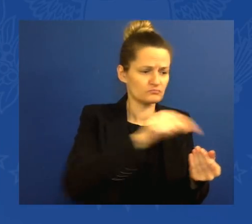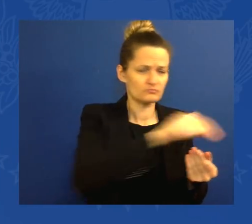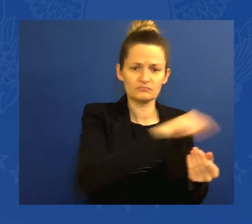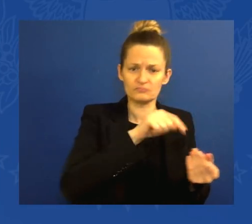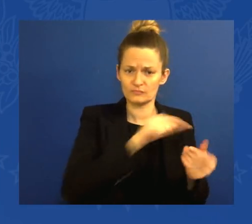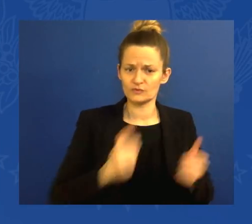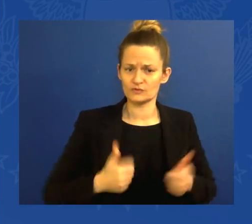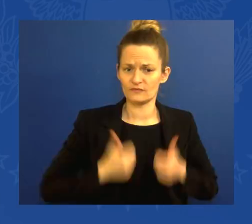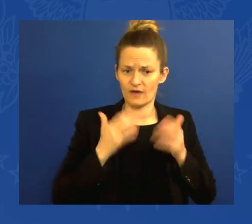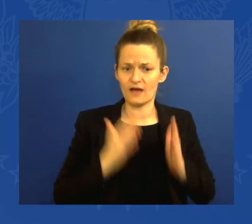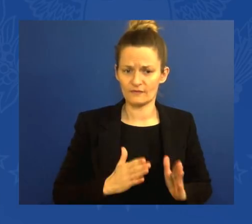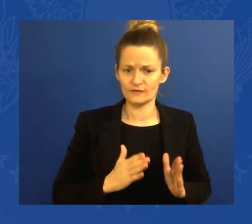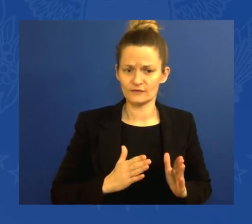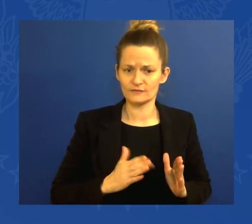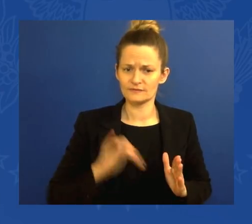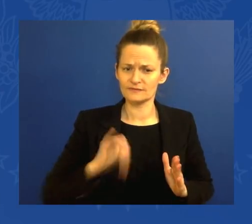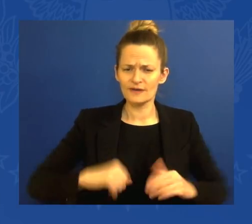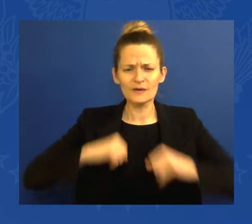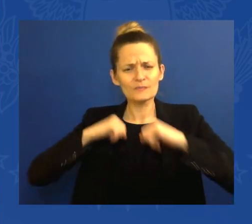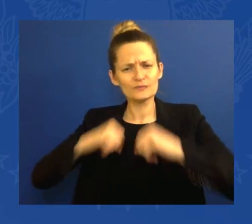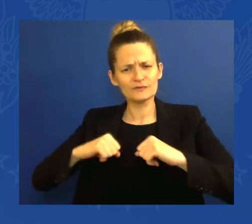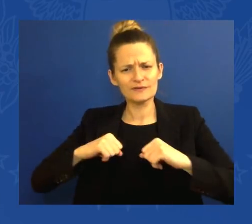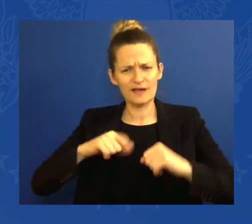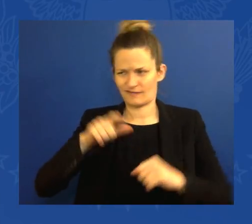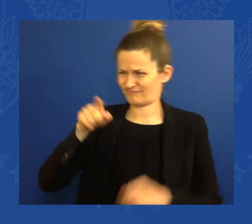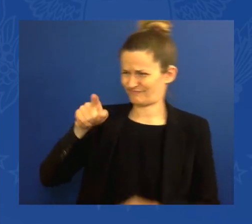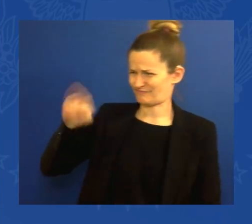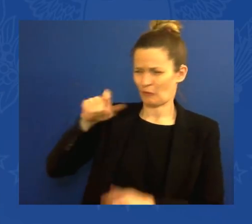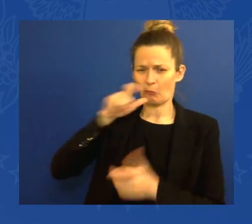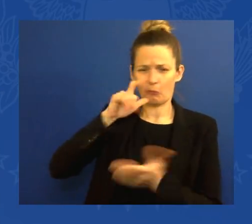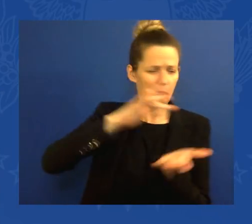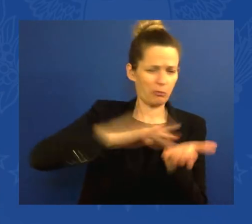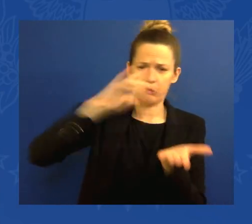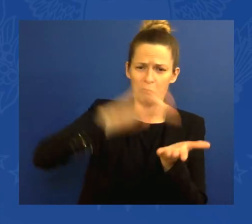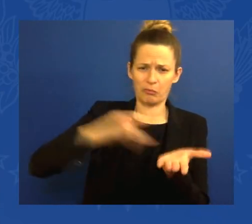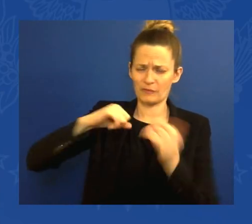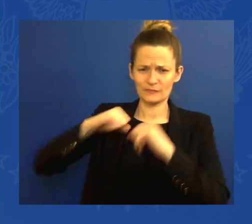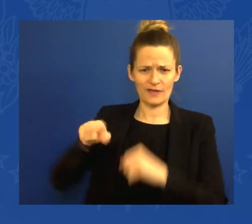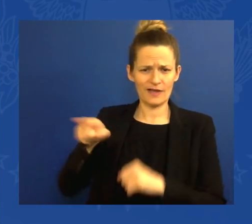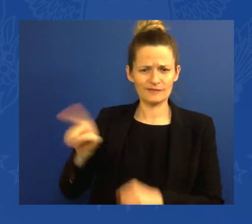and gives corporations a powerful tool to hide abuse and misconduct.